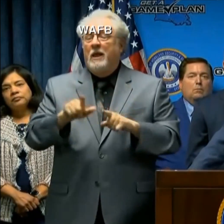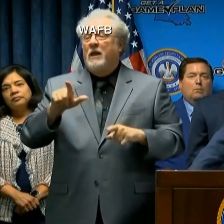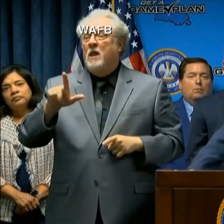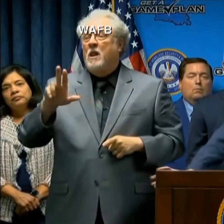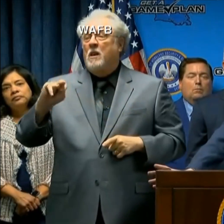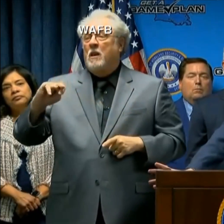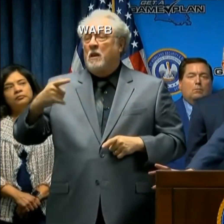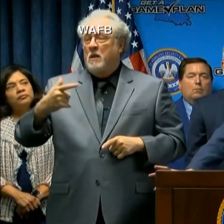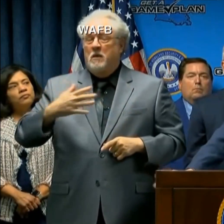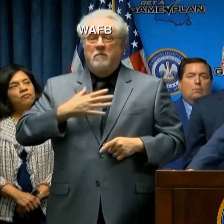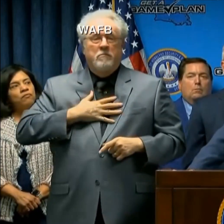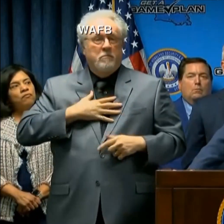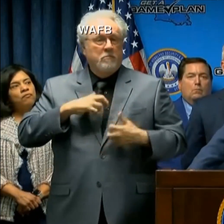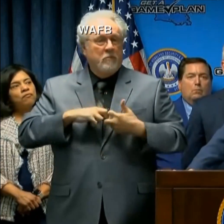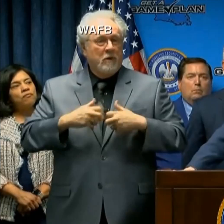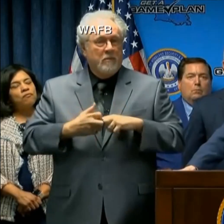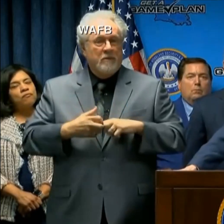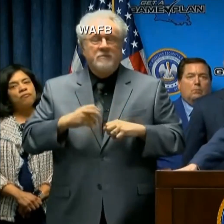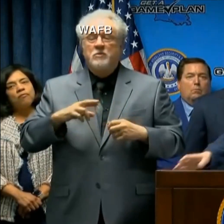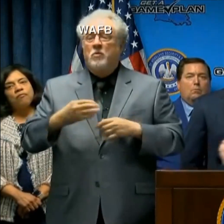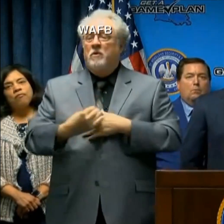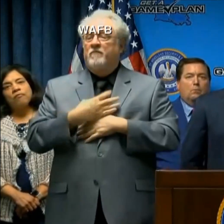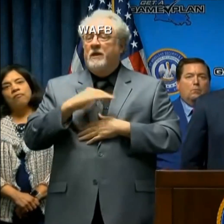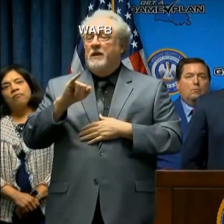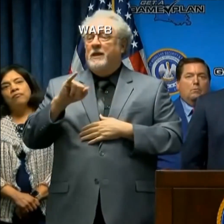conditions that affect their immune systems to make sure that we're not